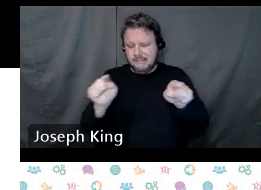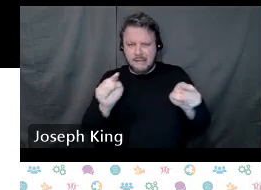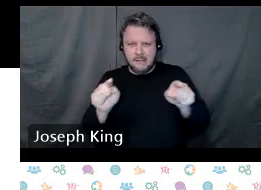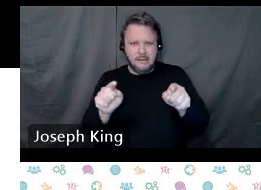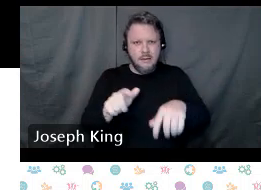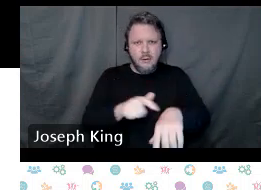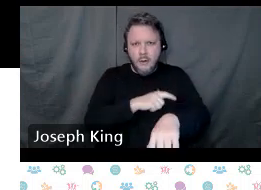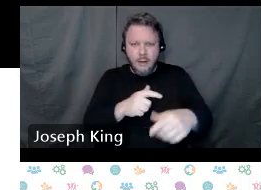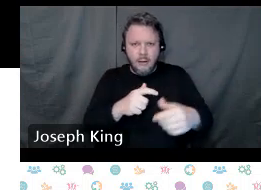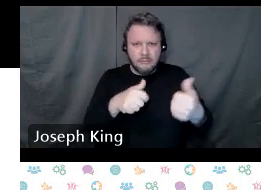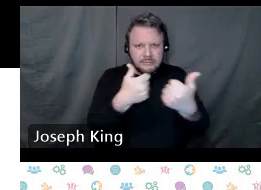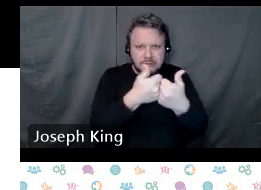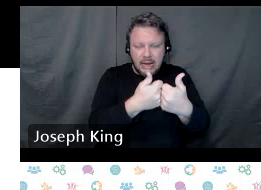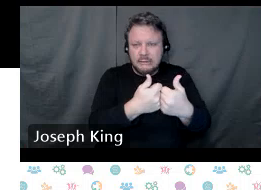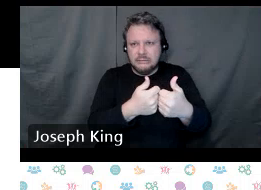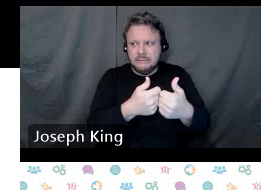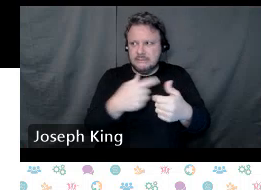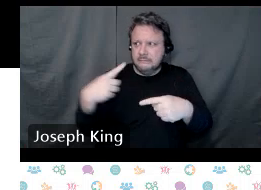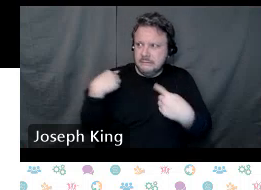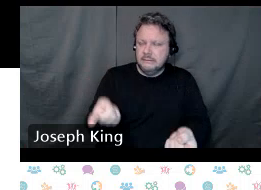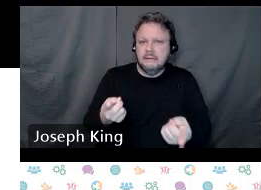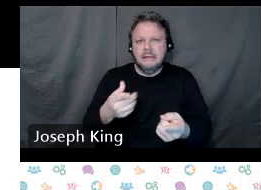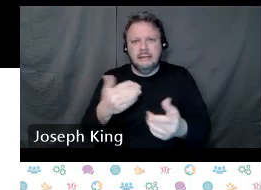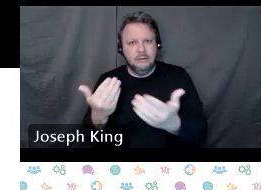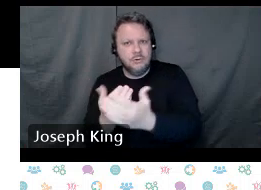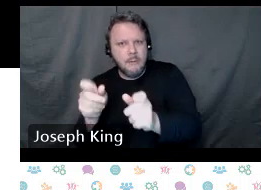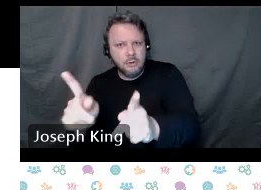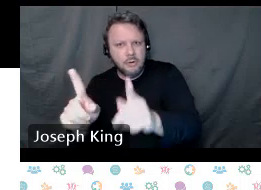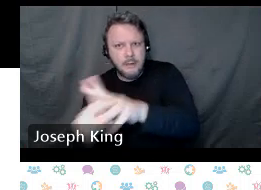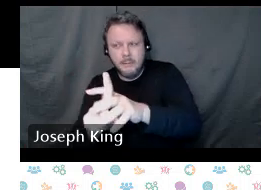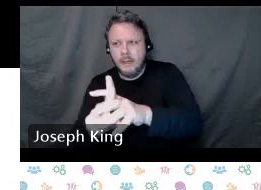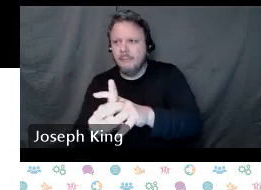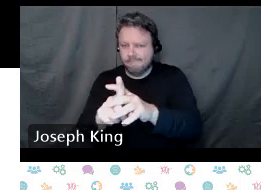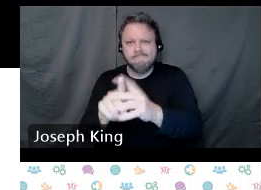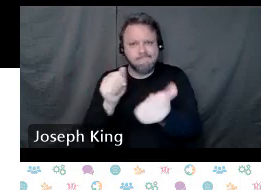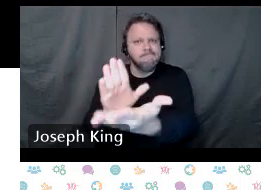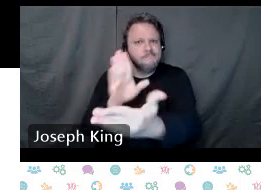challenges and new opportunities across North Carolina communities.